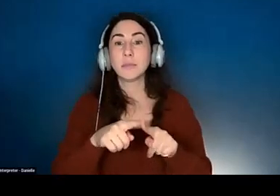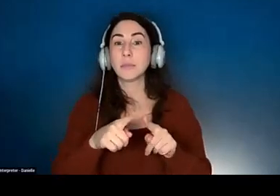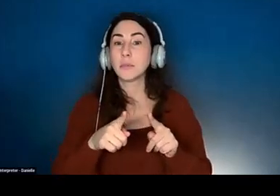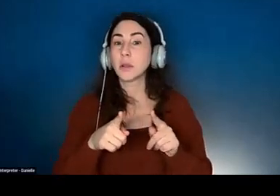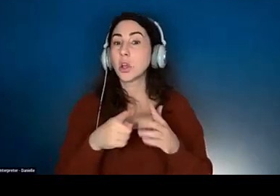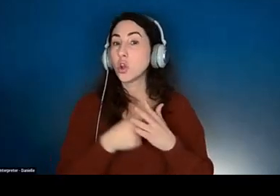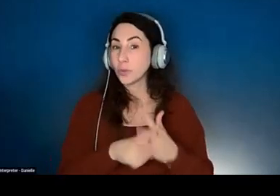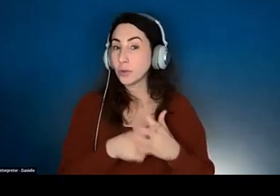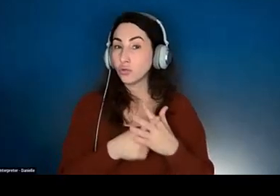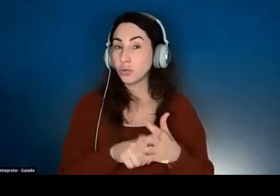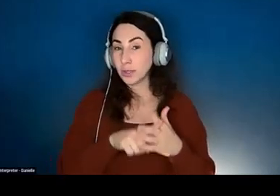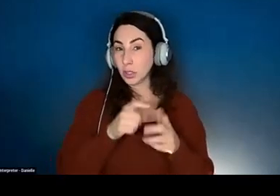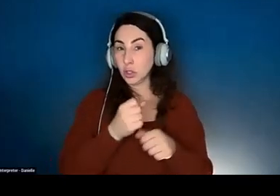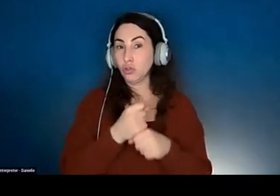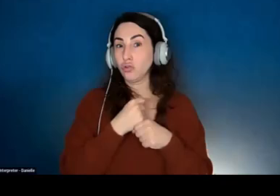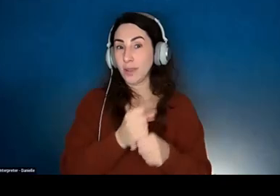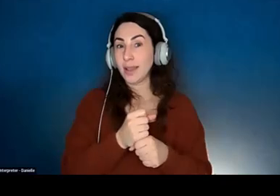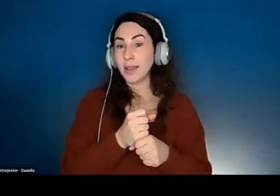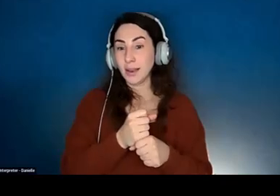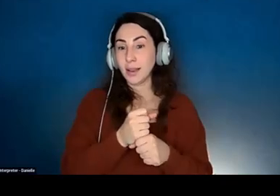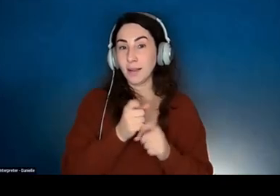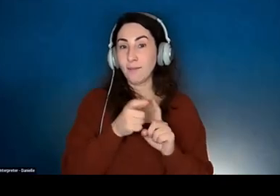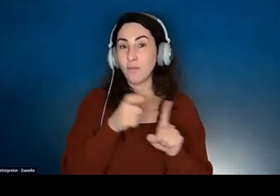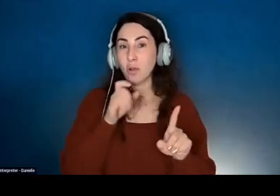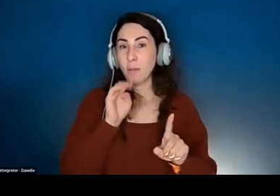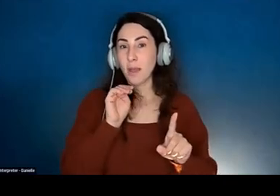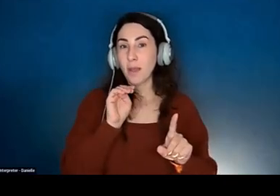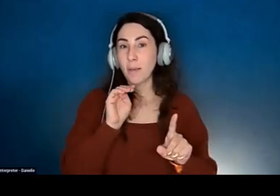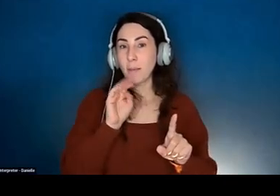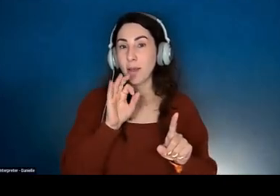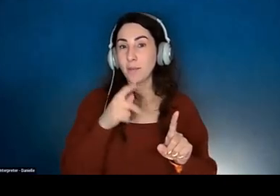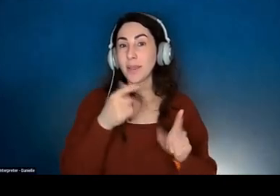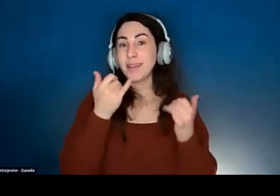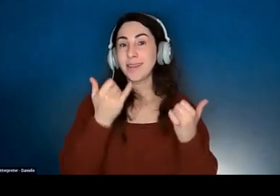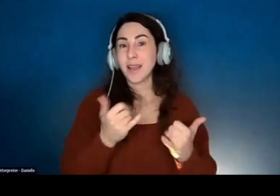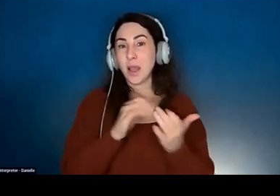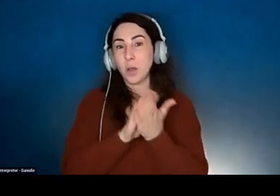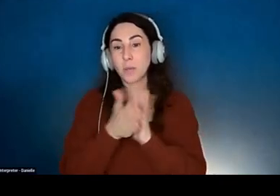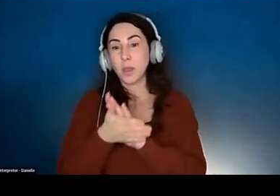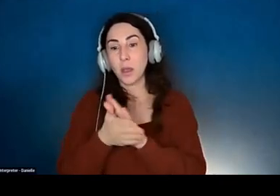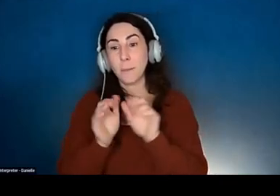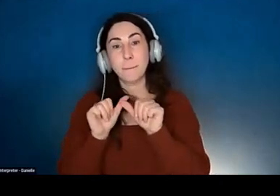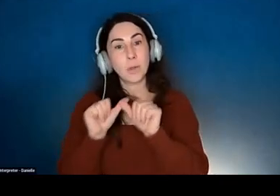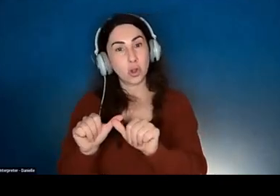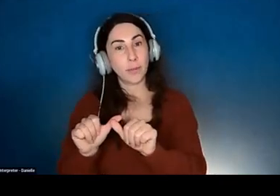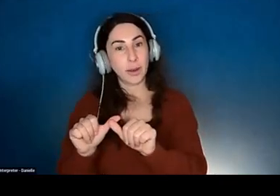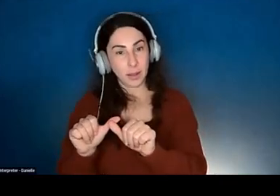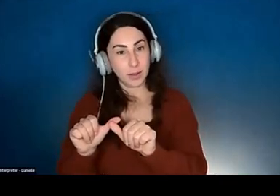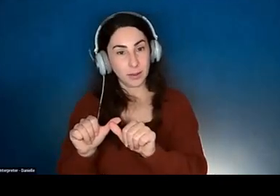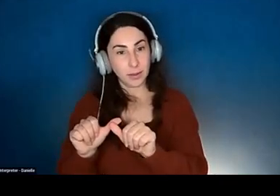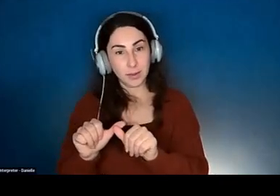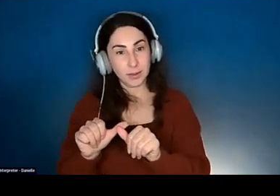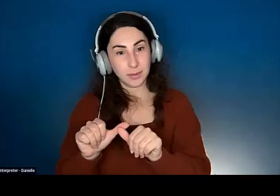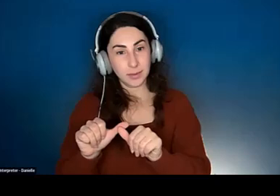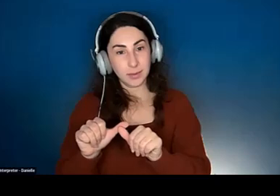um created out of mfp but has since converted into permanent employees they're no longer project because